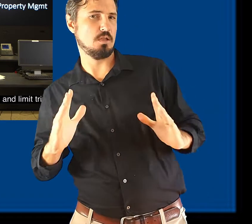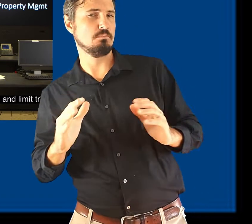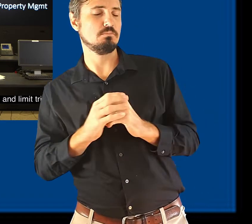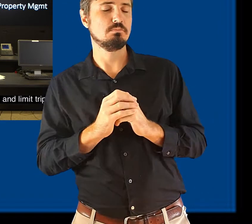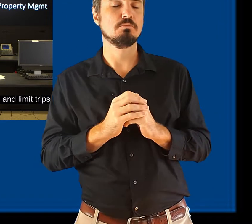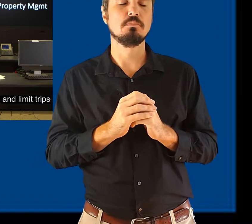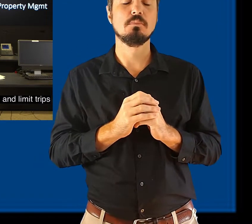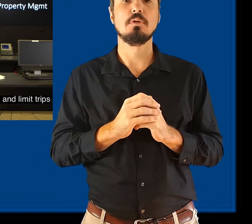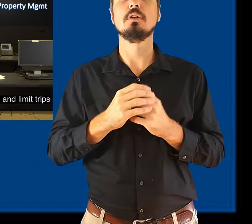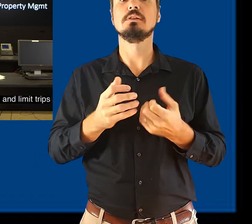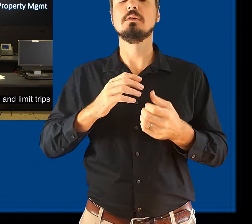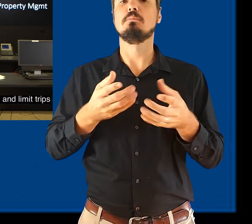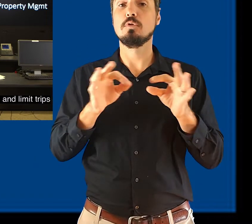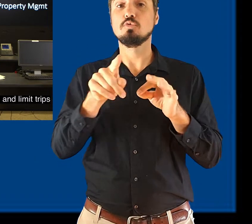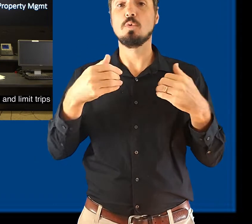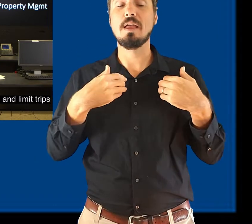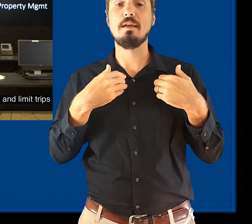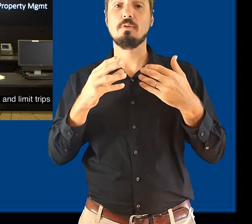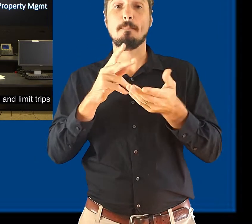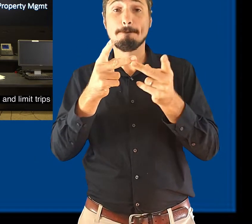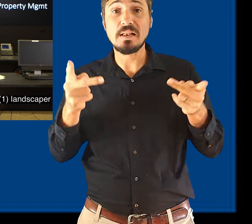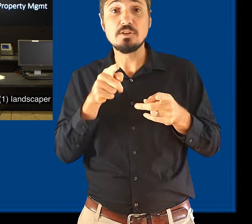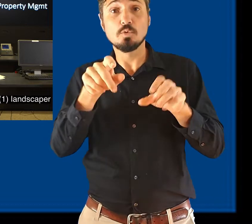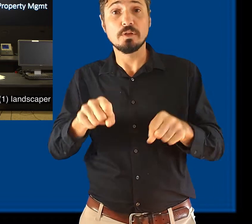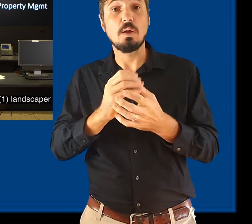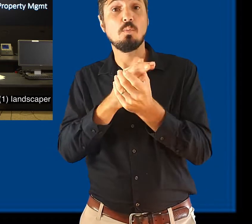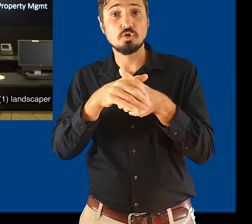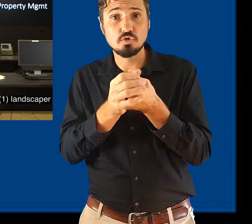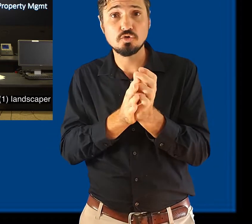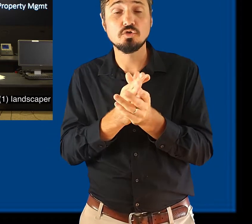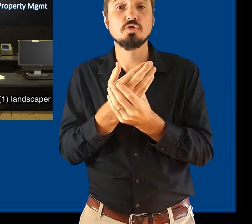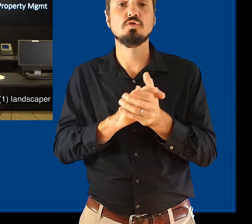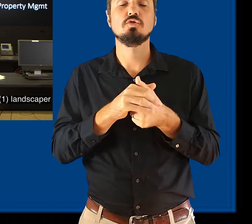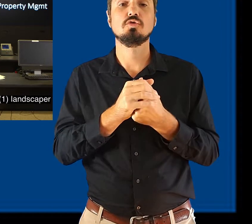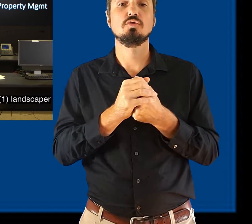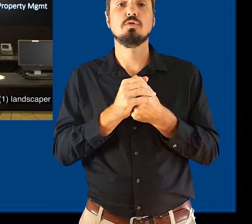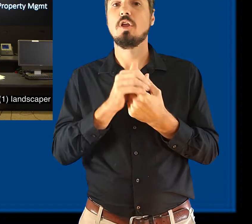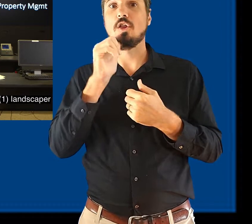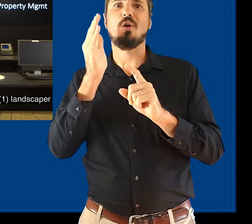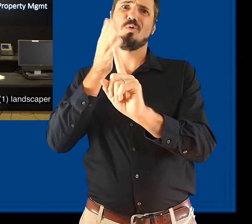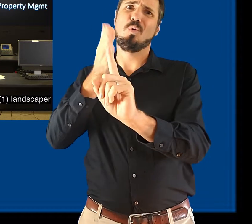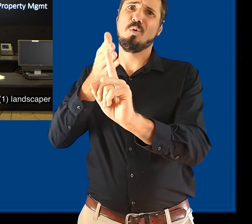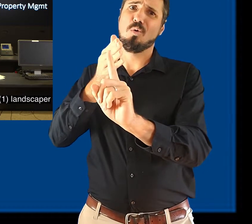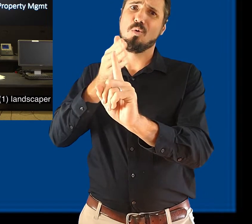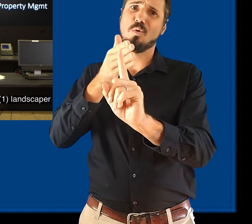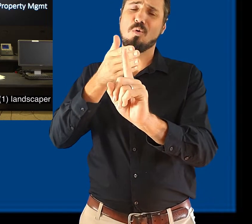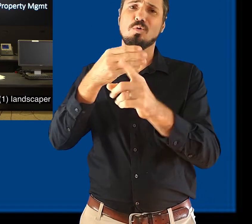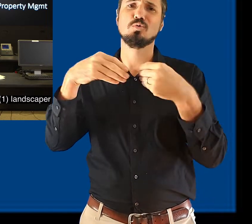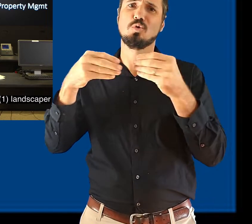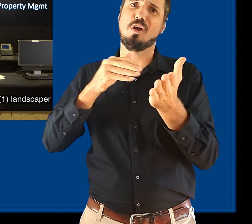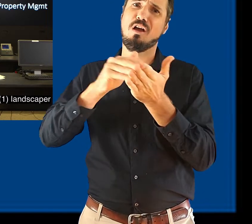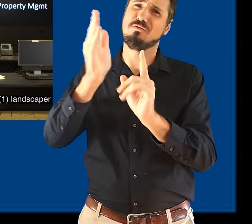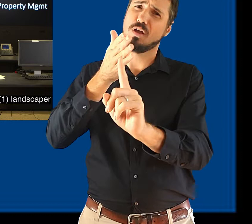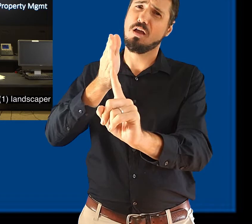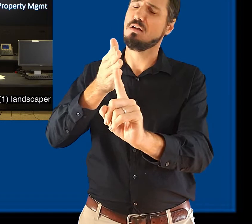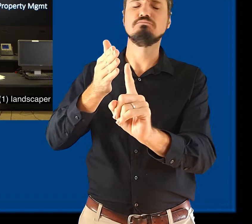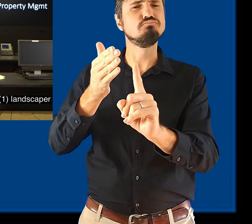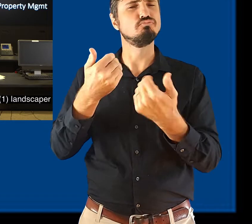Landscaping maintenance activities may resume work provided no more than one (1) landscaper is on a parcel of less than five acres